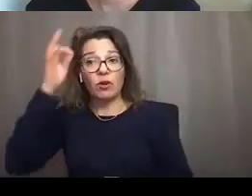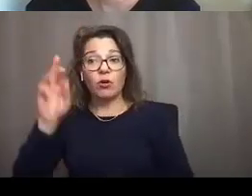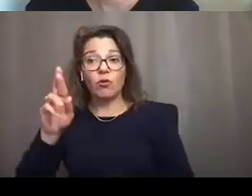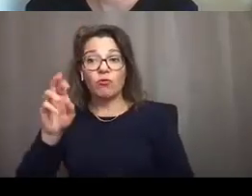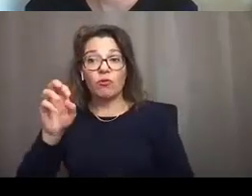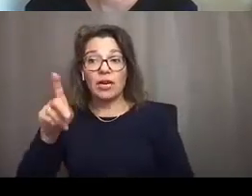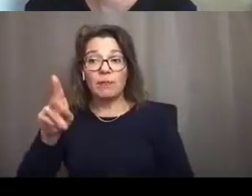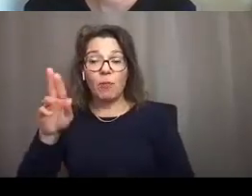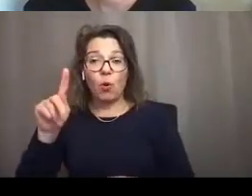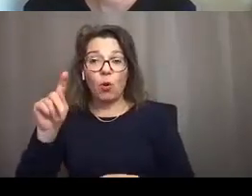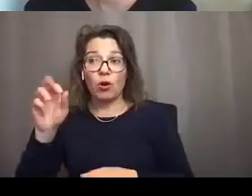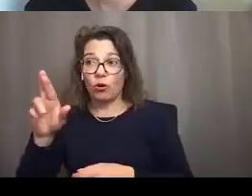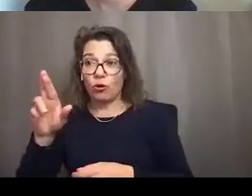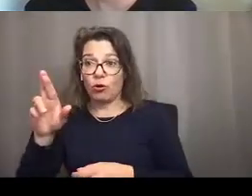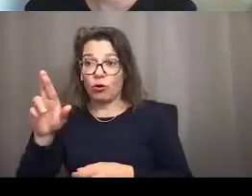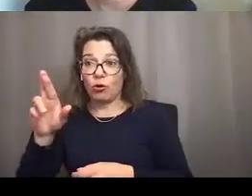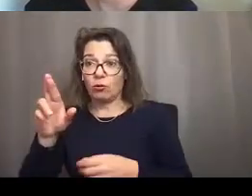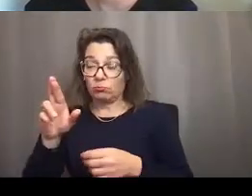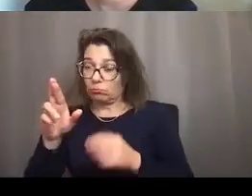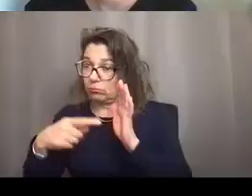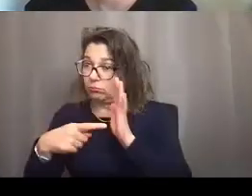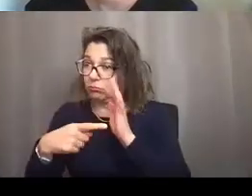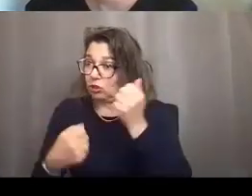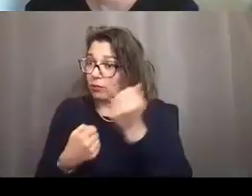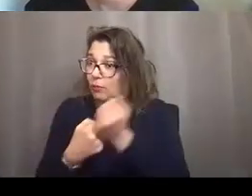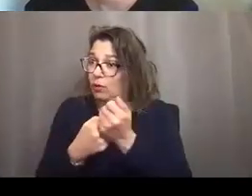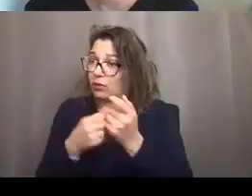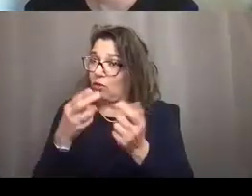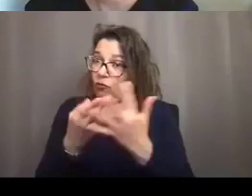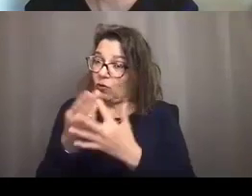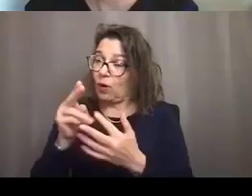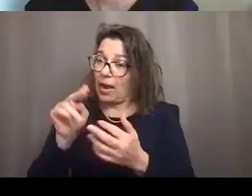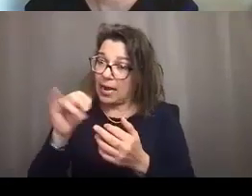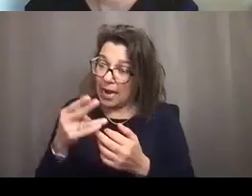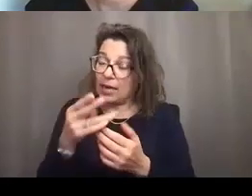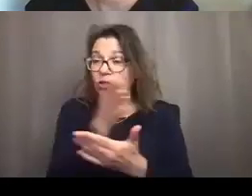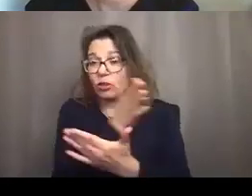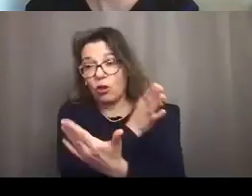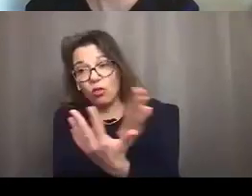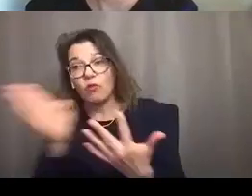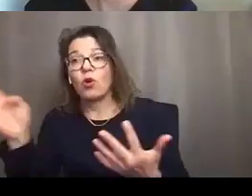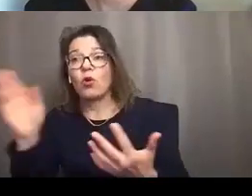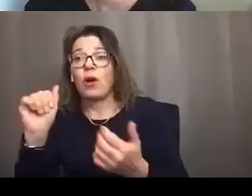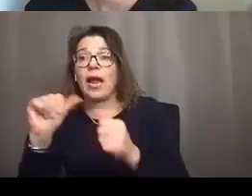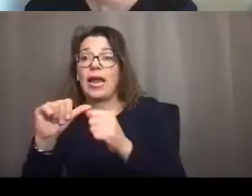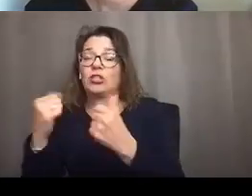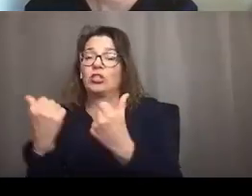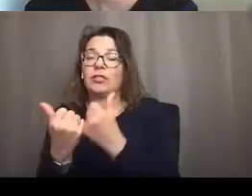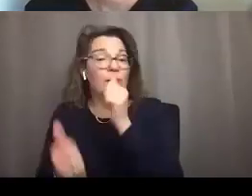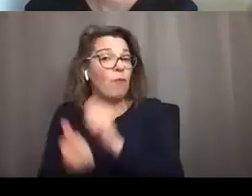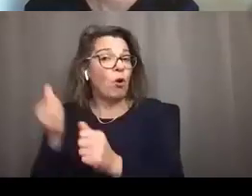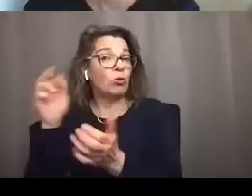is something that NIH supports, reflects across most of the research agencies. Is that right?